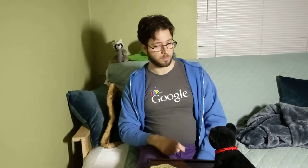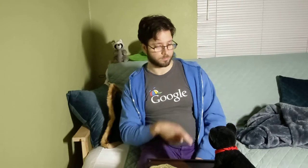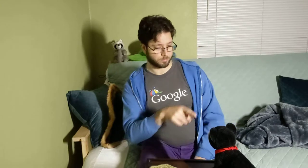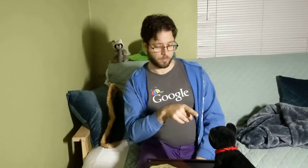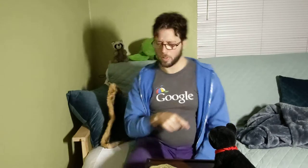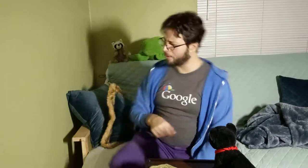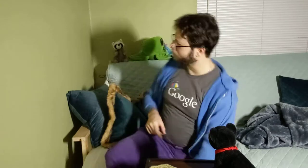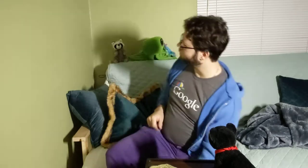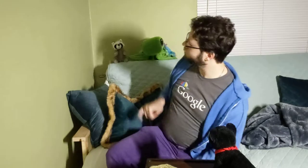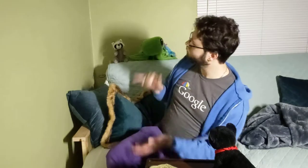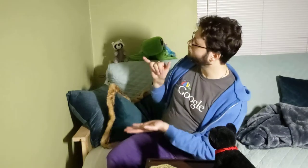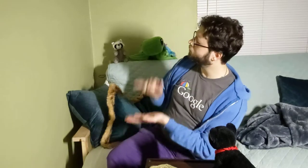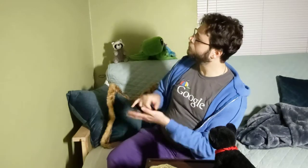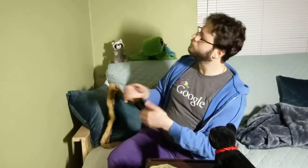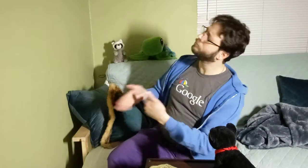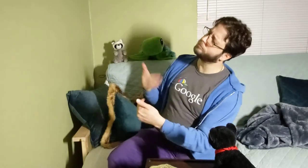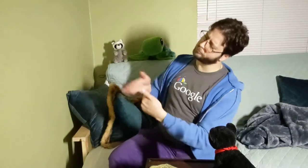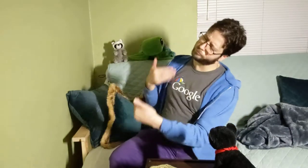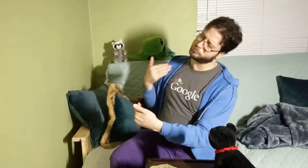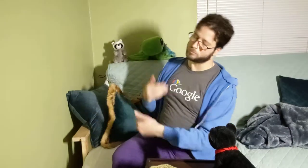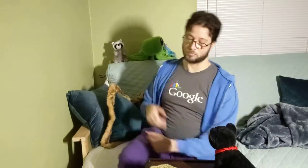[role-bearaldo] THAT EASY